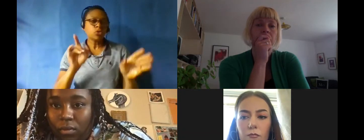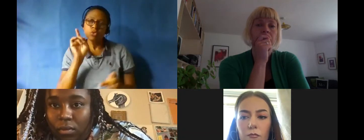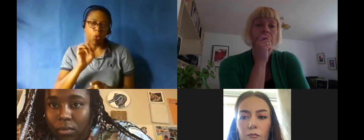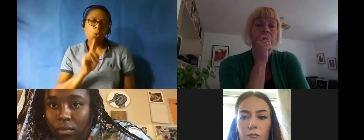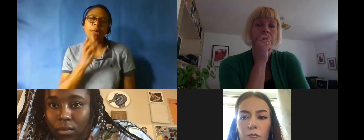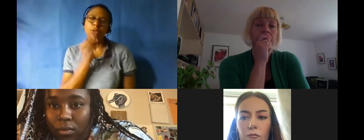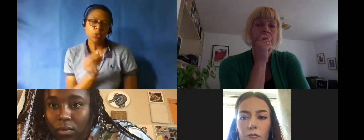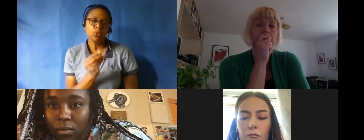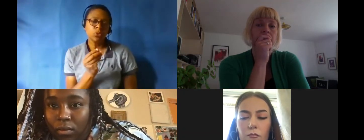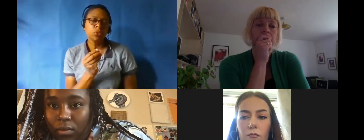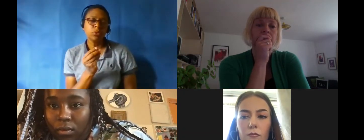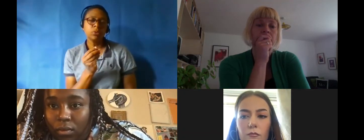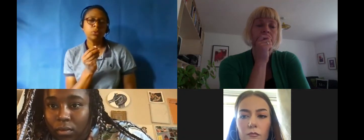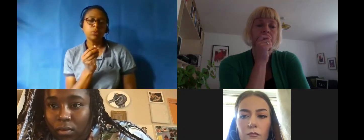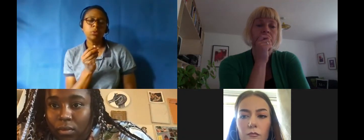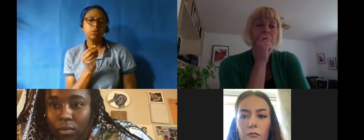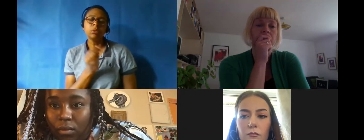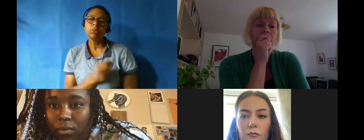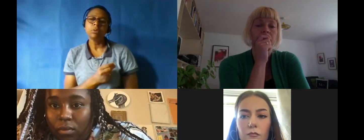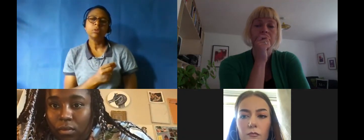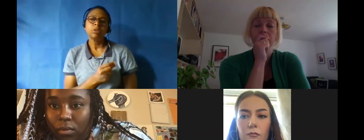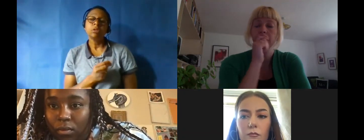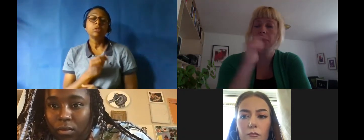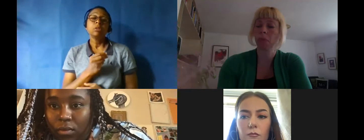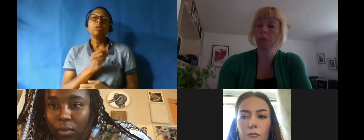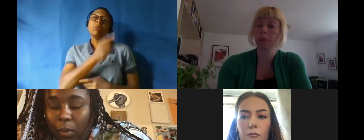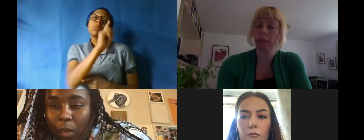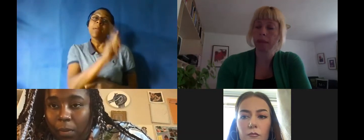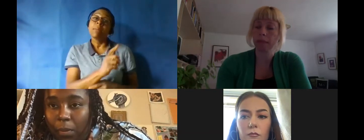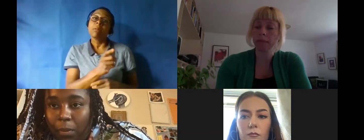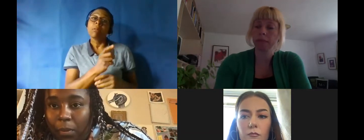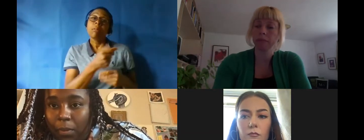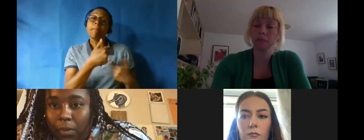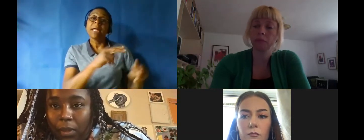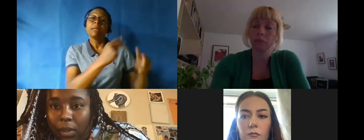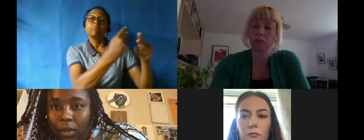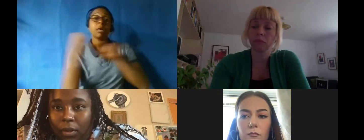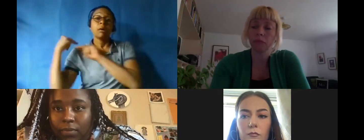people that are descendants from the you know the reading of people people that